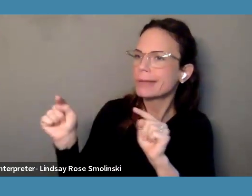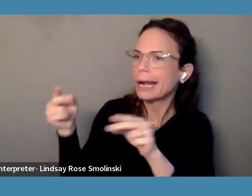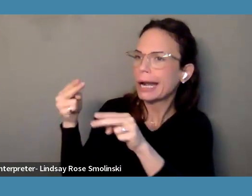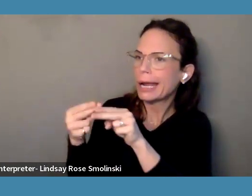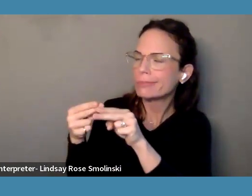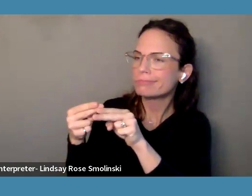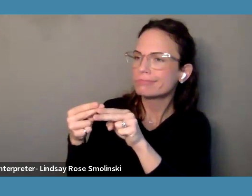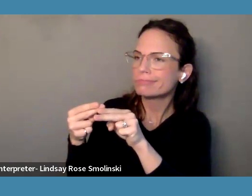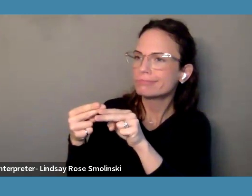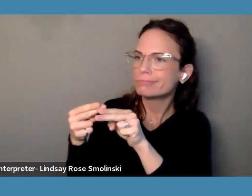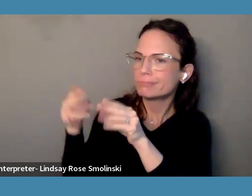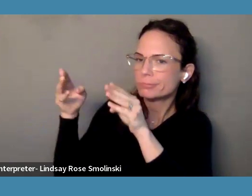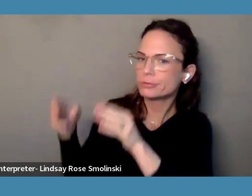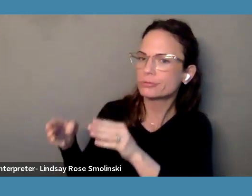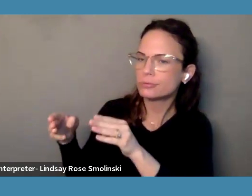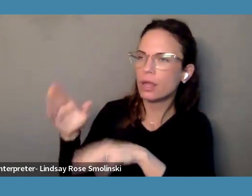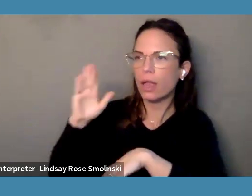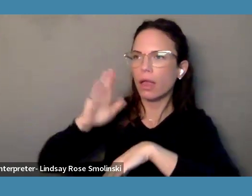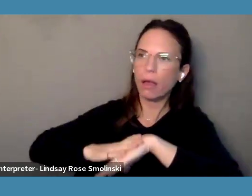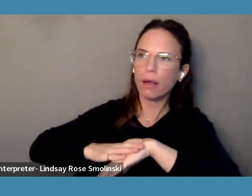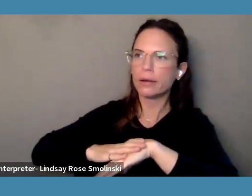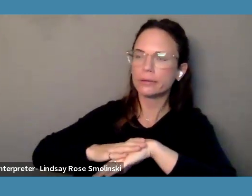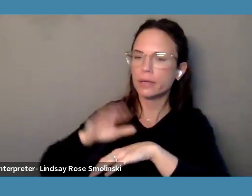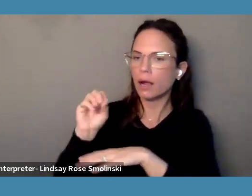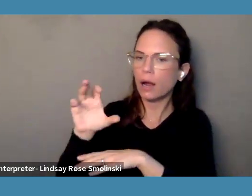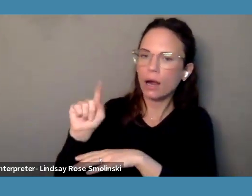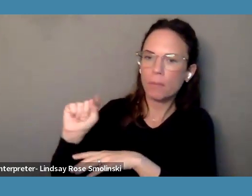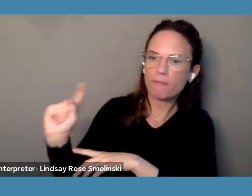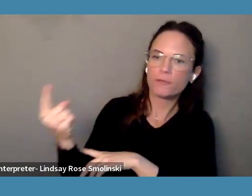so and so on October 1st, 2024